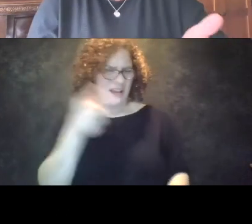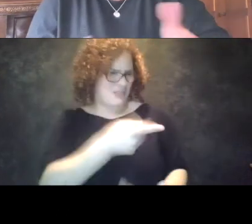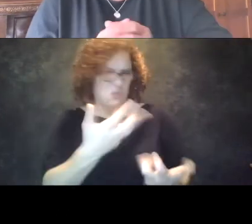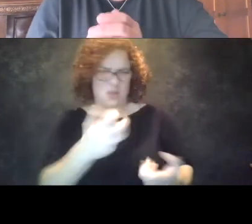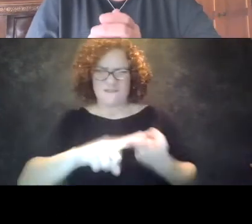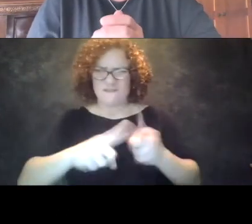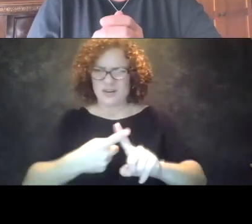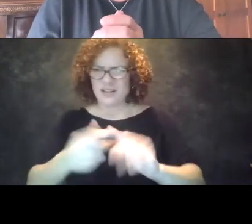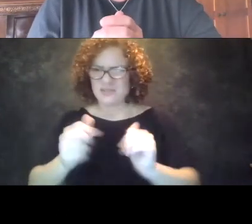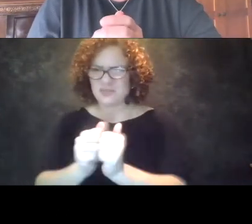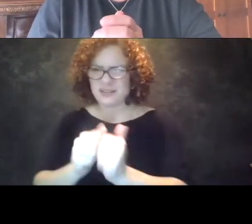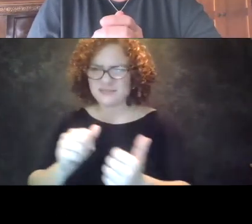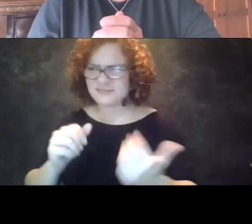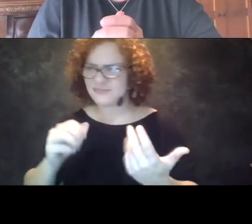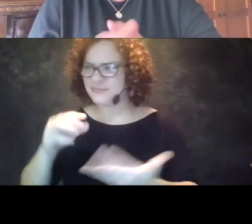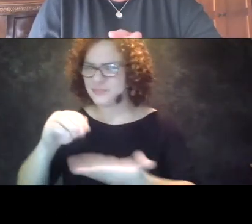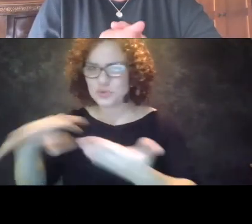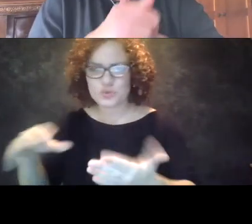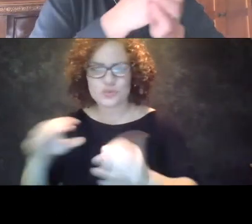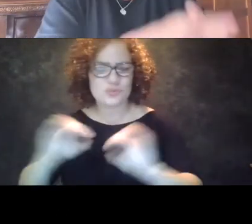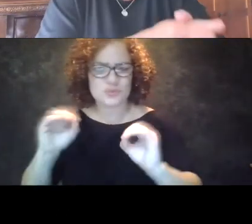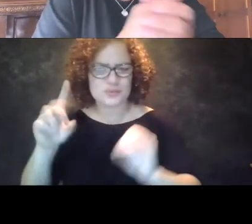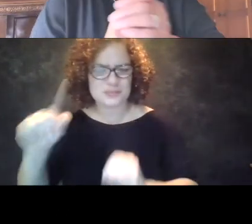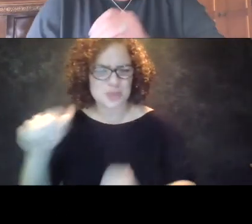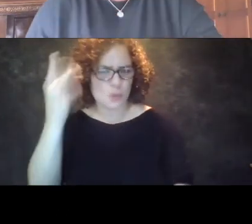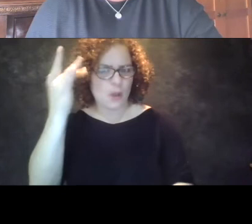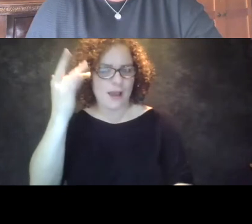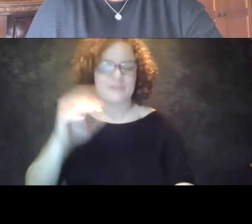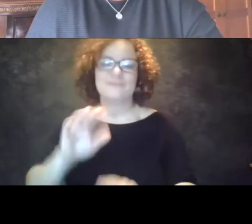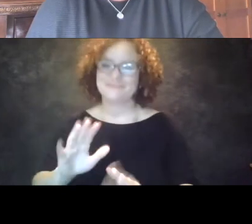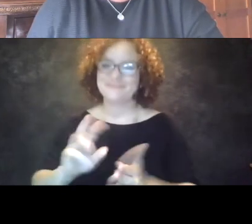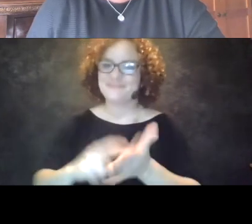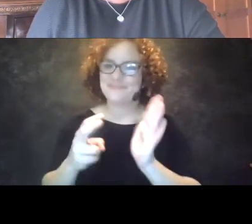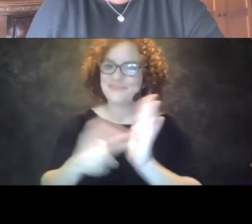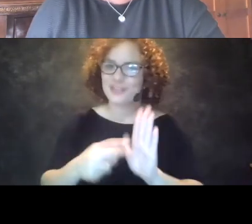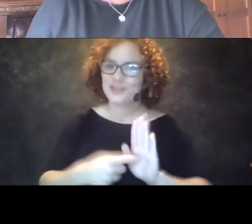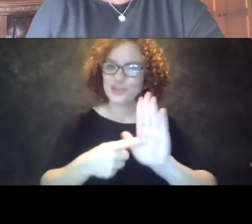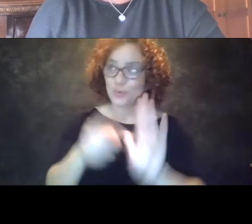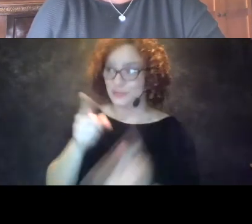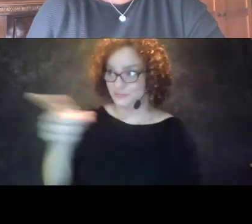you really do have to know that your staff also needs ability awareness training or diversity